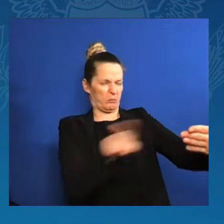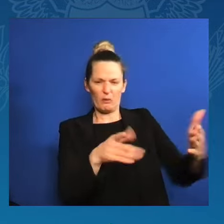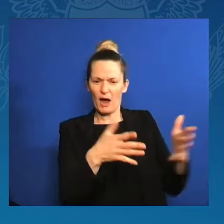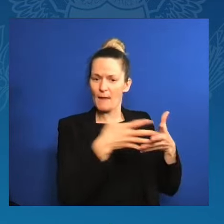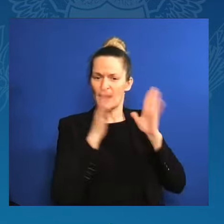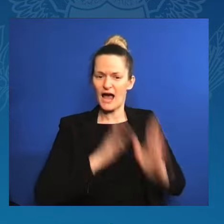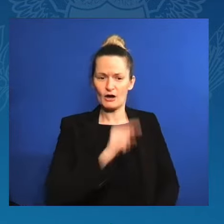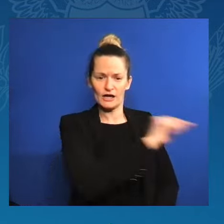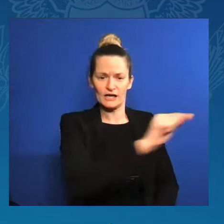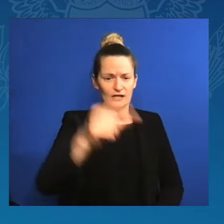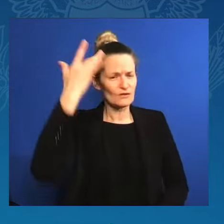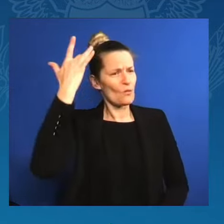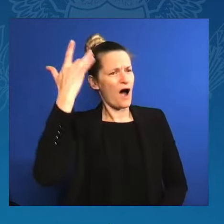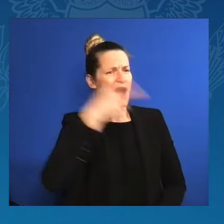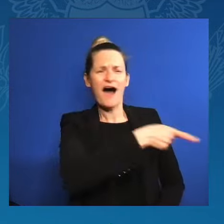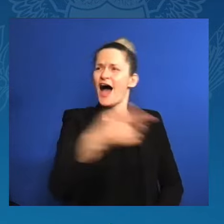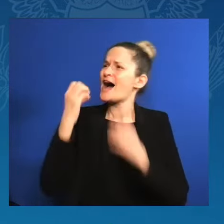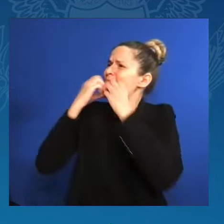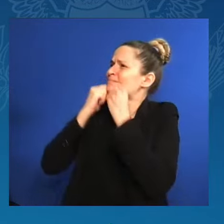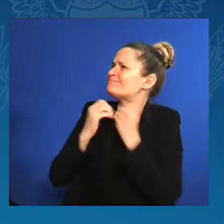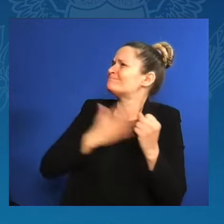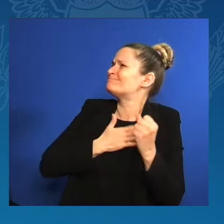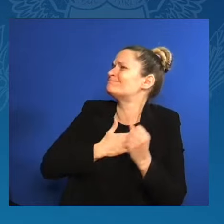and loving who they love openly and with pride.